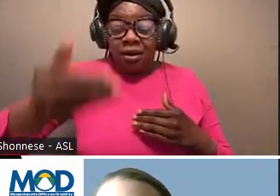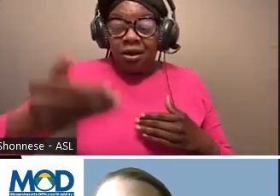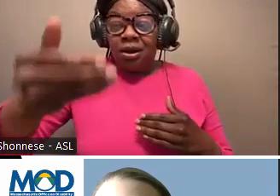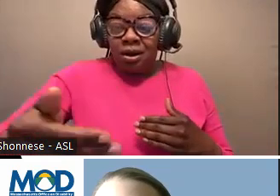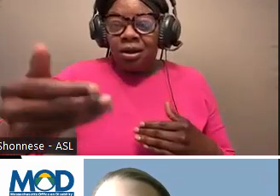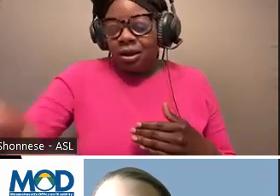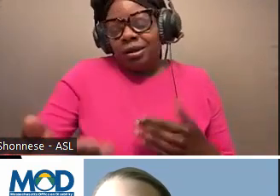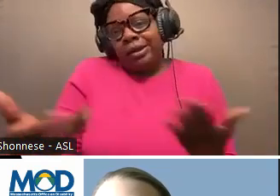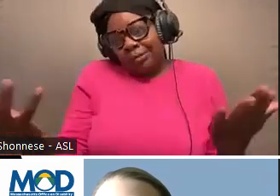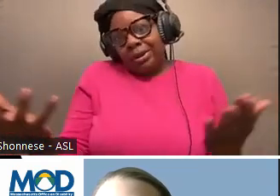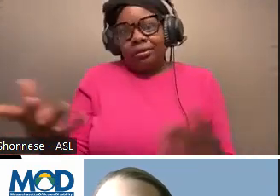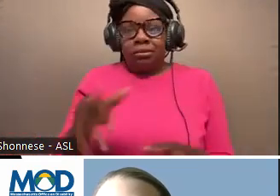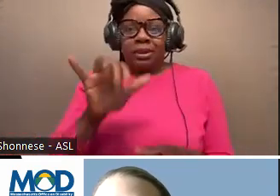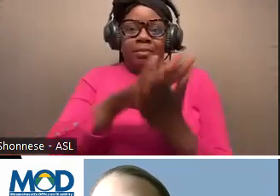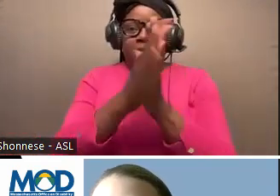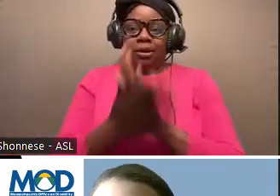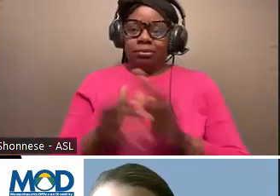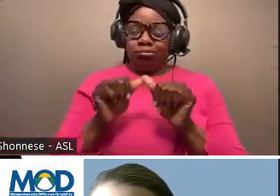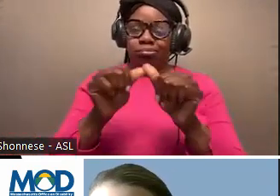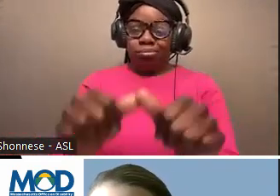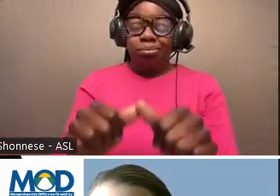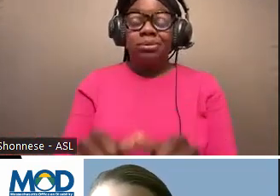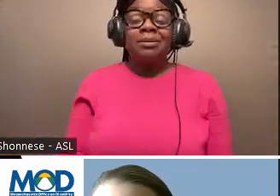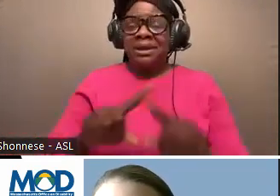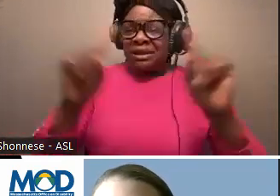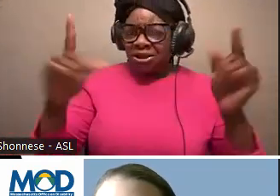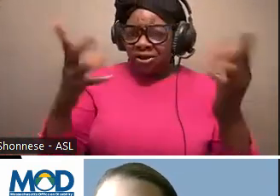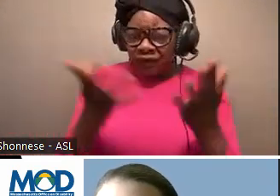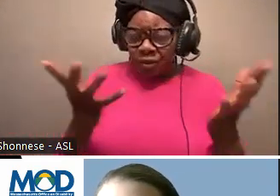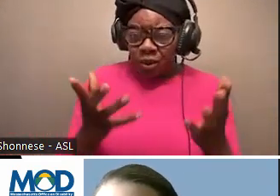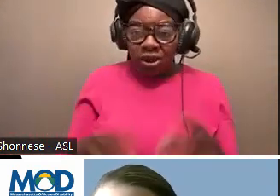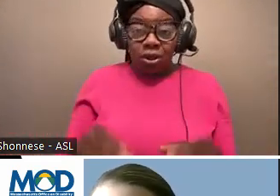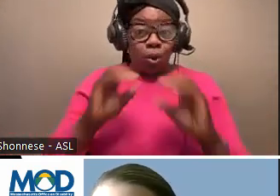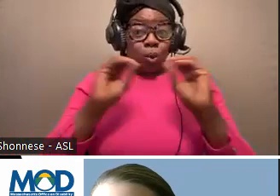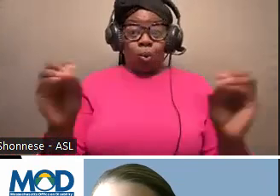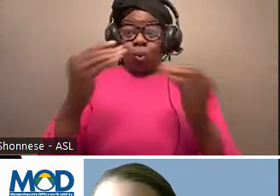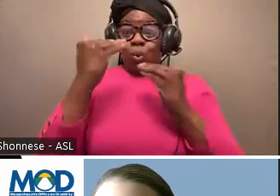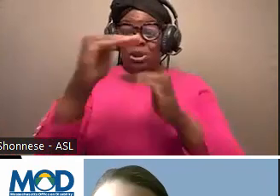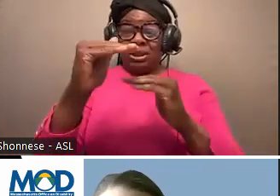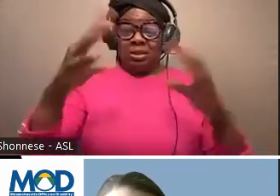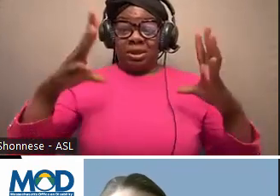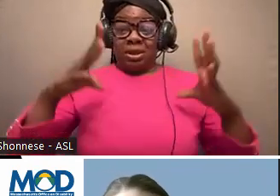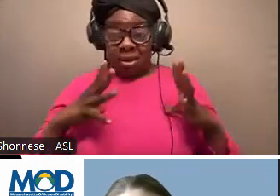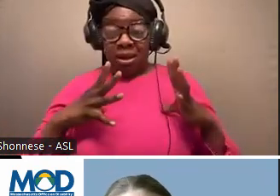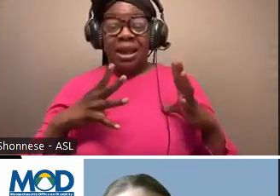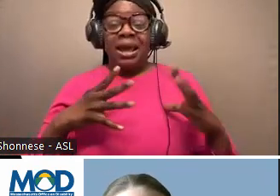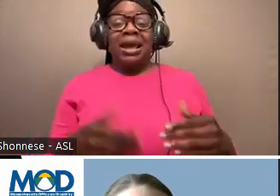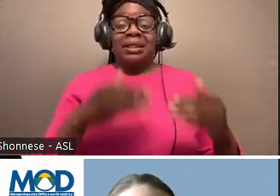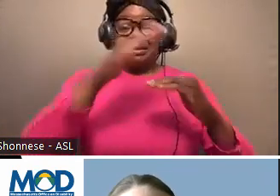is between those indefinite leaves and the stacked leaves is that when you have say,